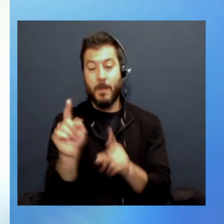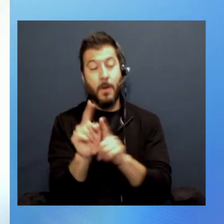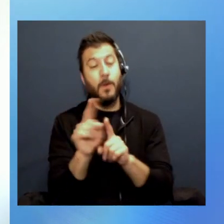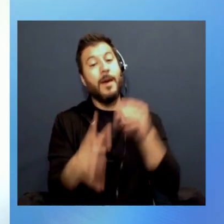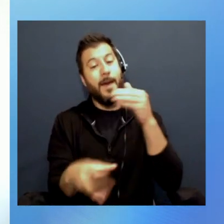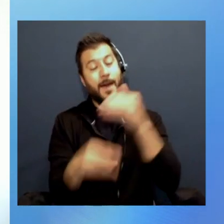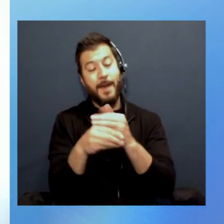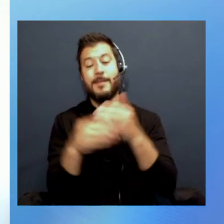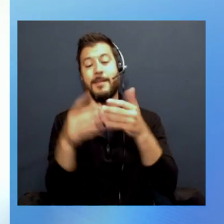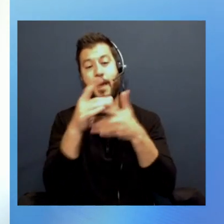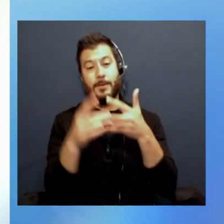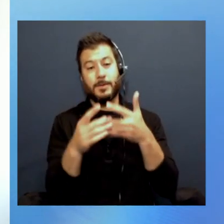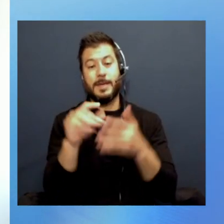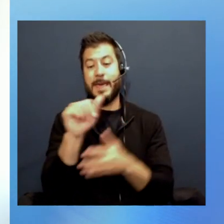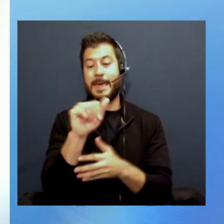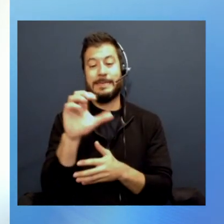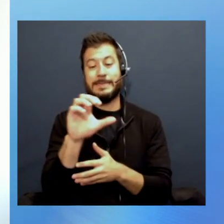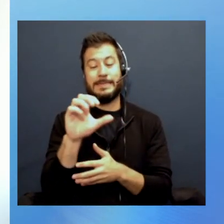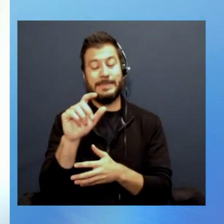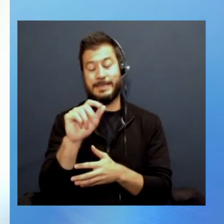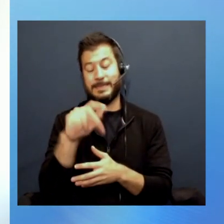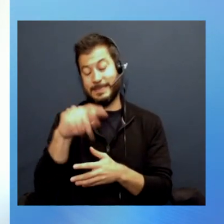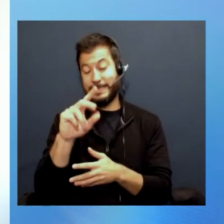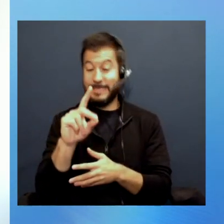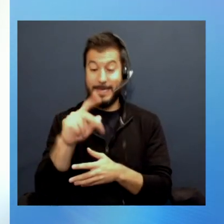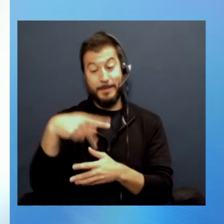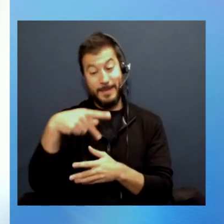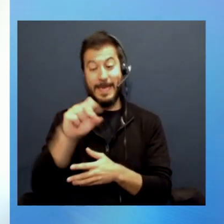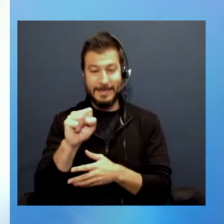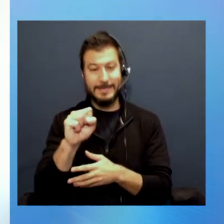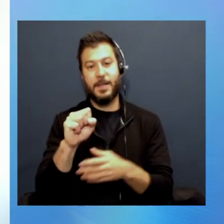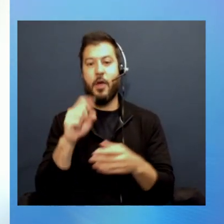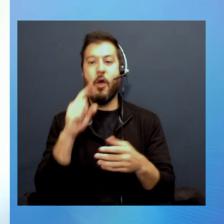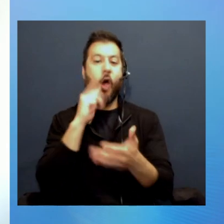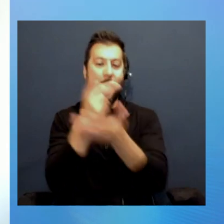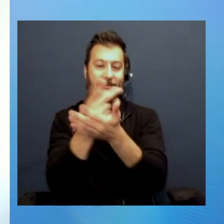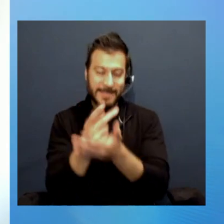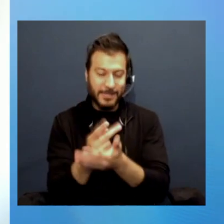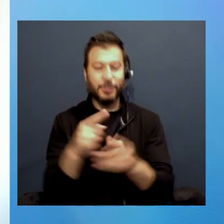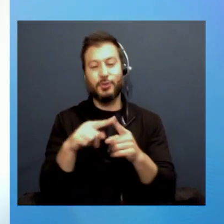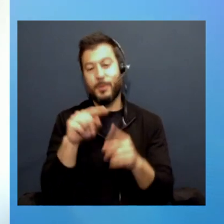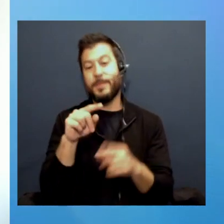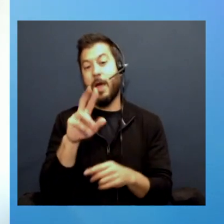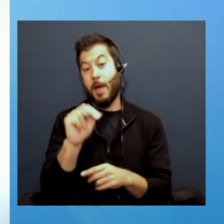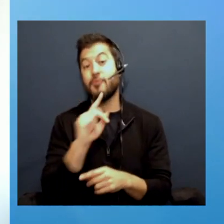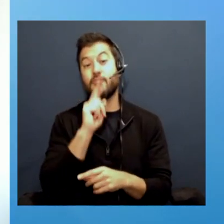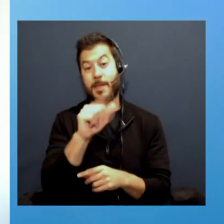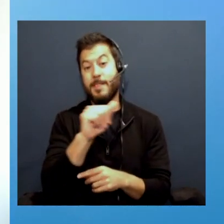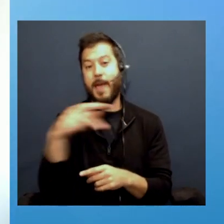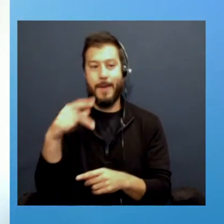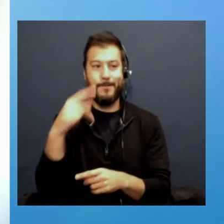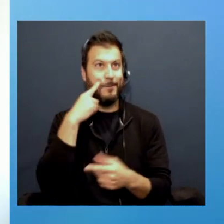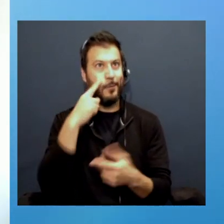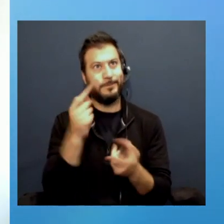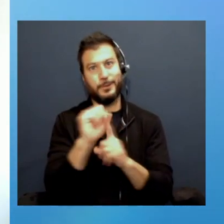Besides that, we've also added options for HTTPS, custom domains and authentication to the Unreal application